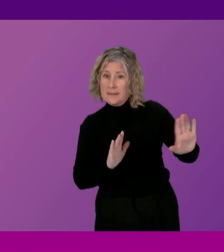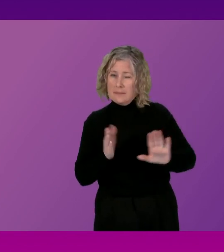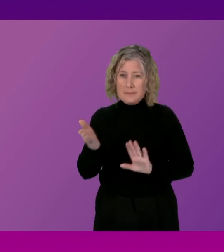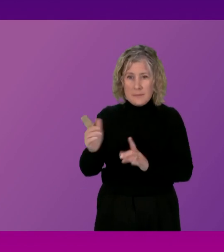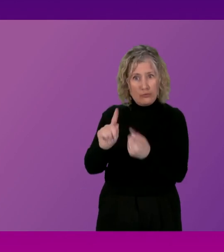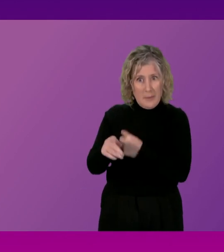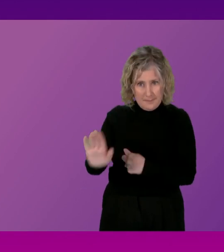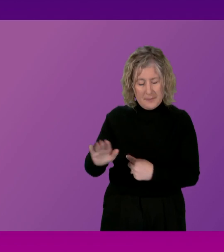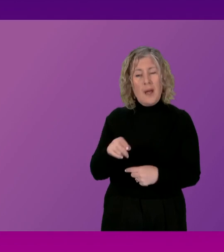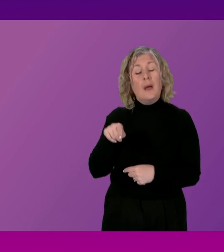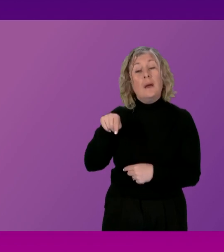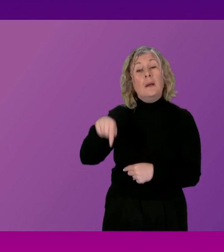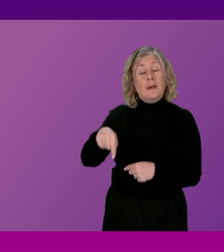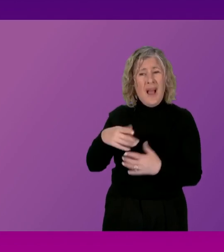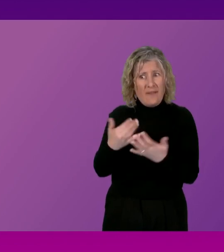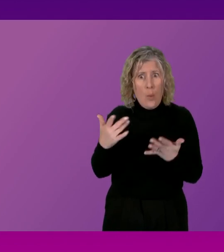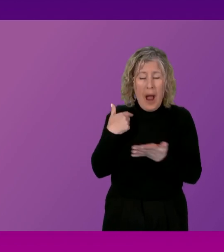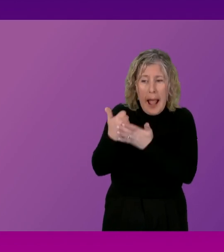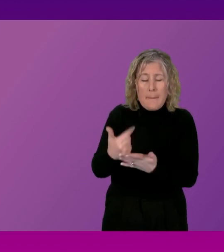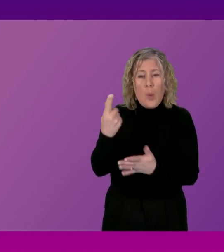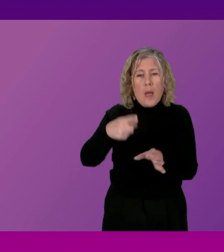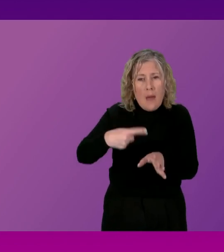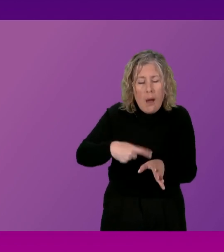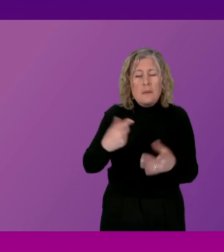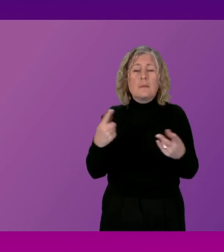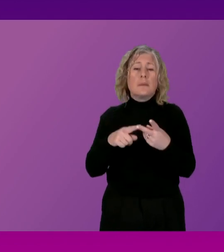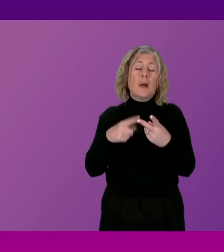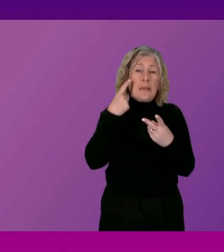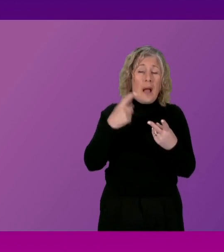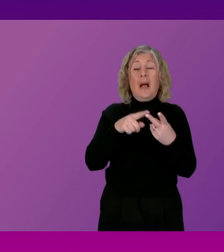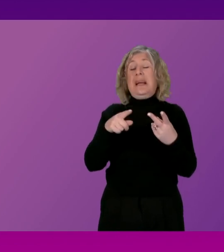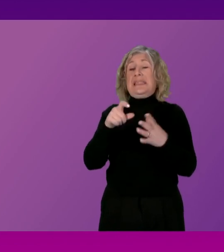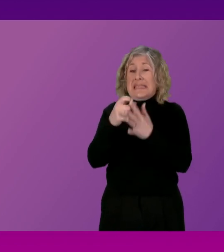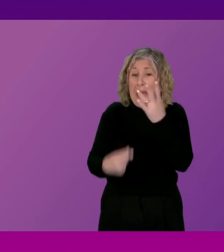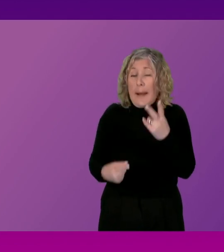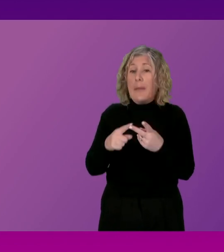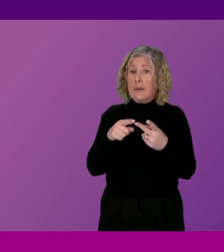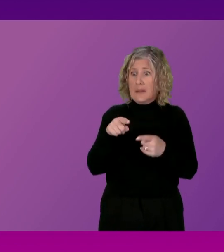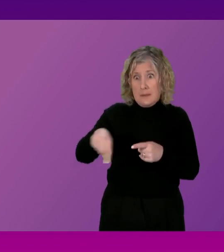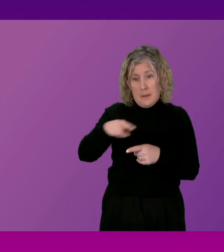Young people, those with disabilities and older people are all being assisted through